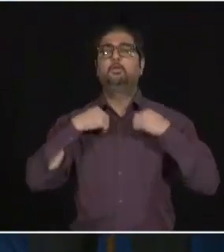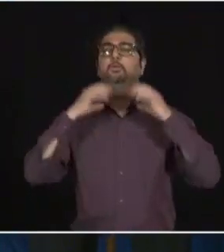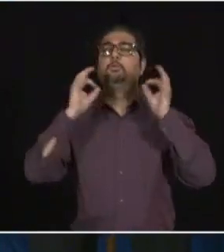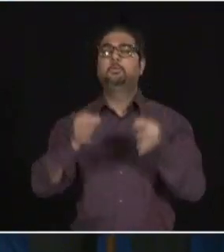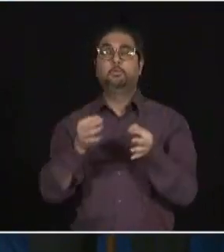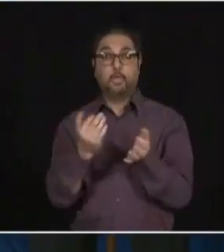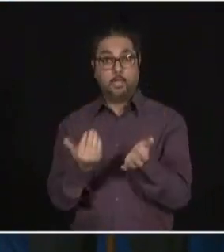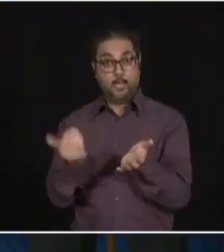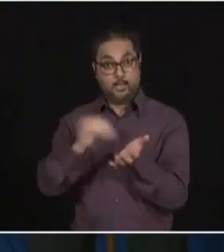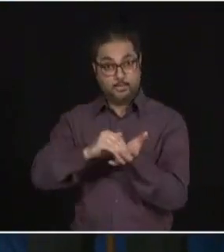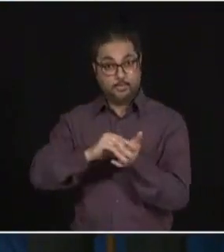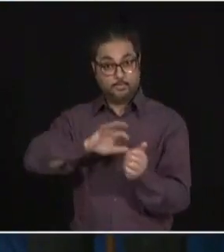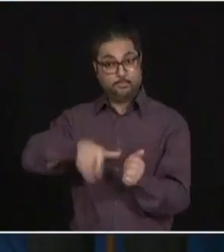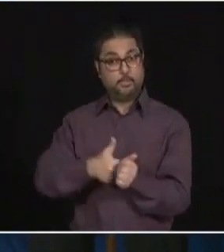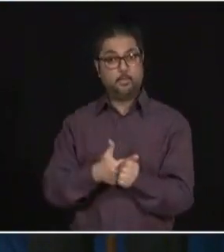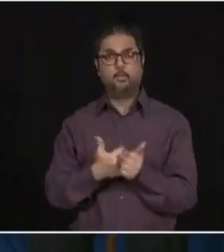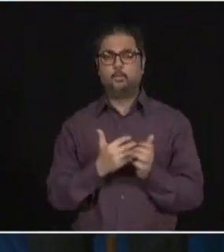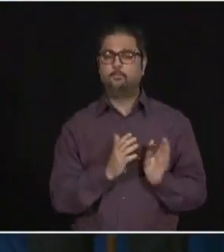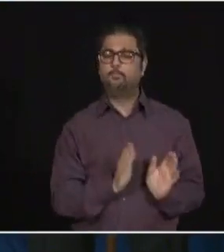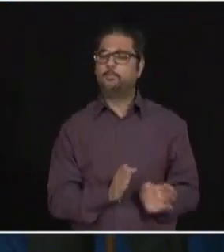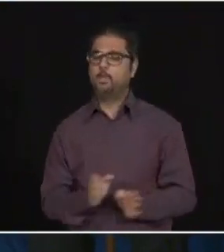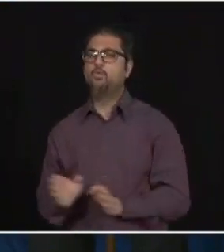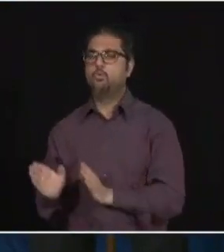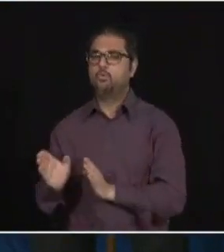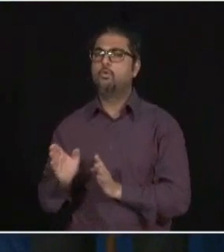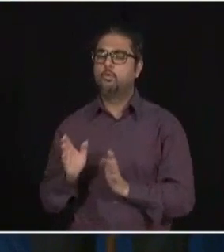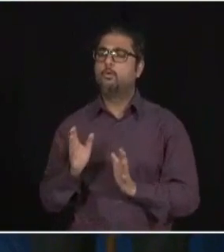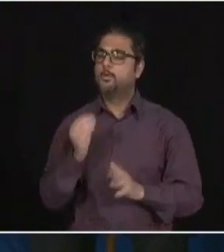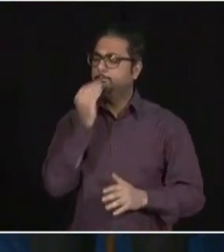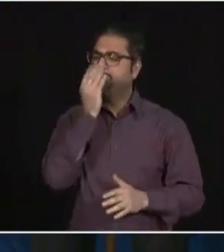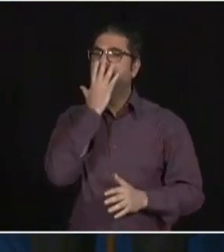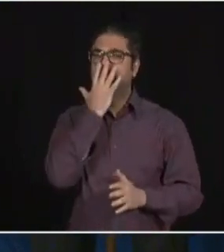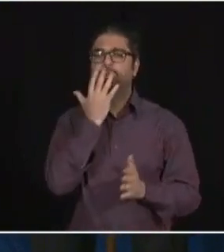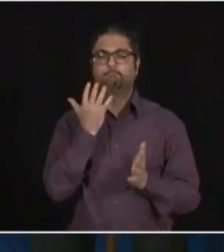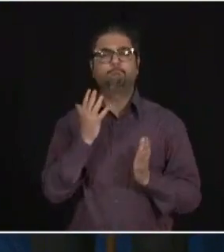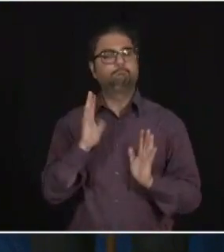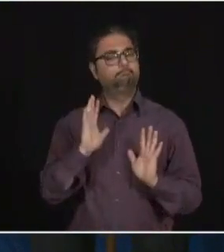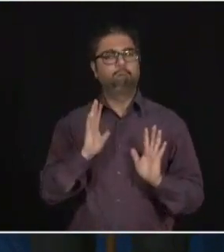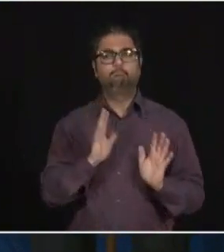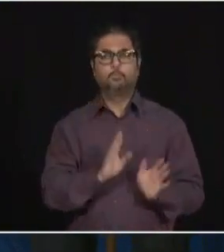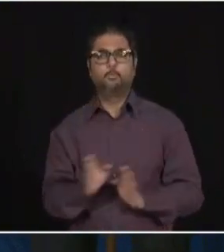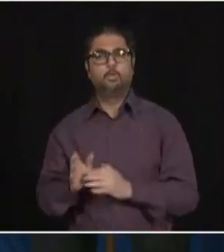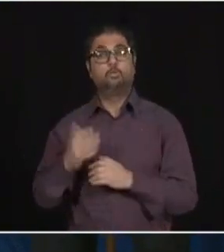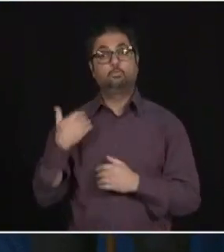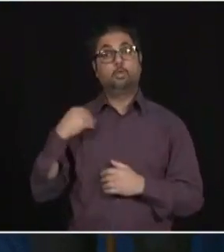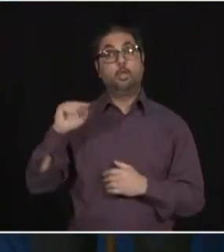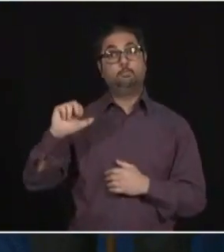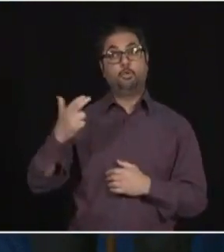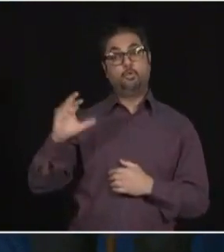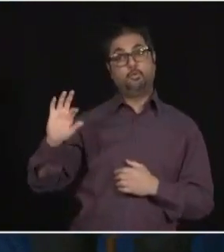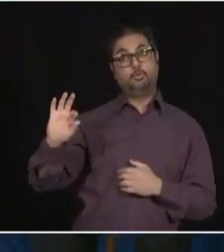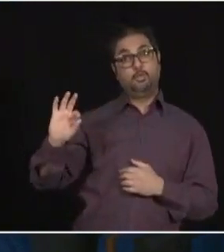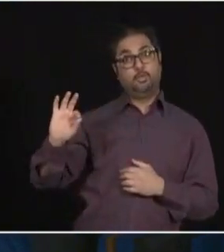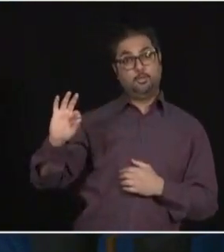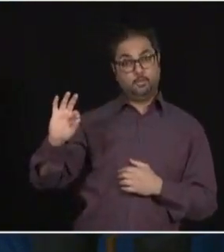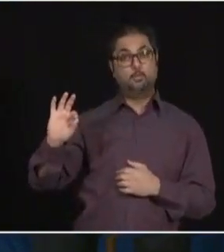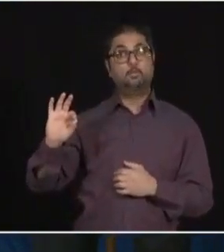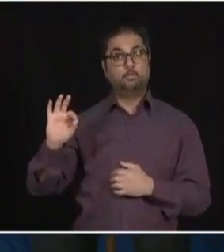March 9, ahead of this year's flood season, we released a comprehensive flood mitigation strategy